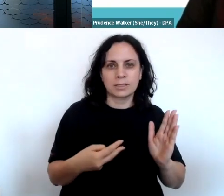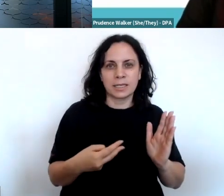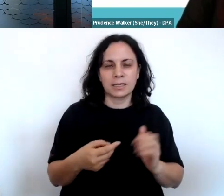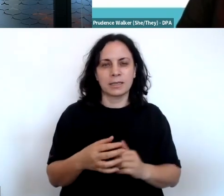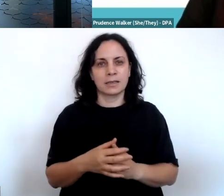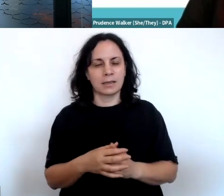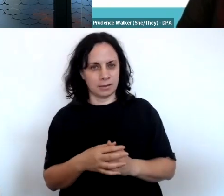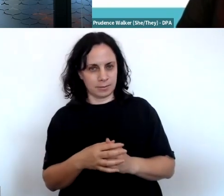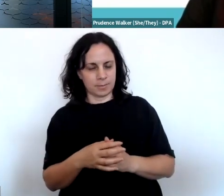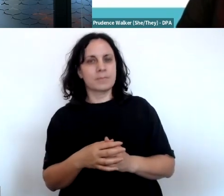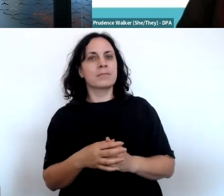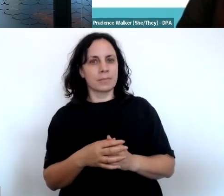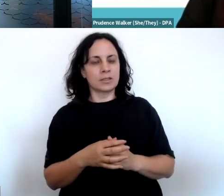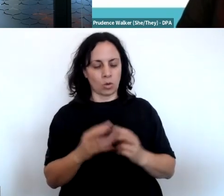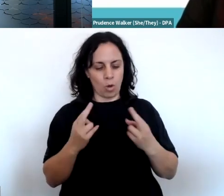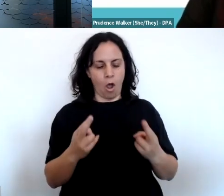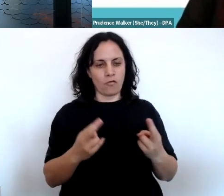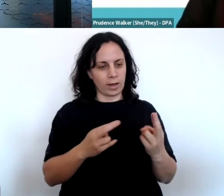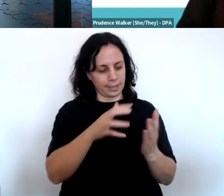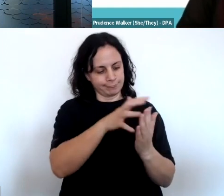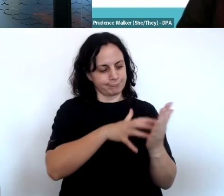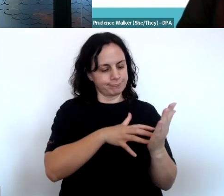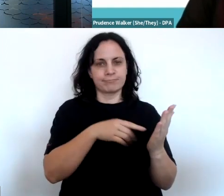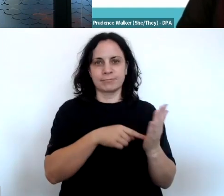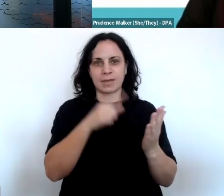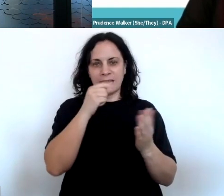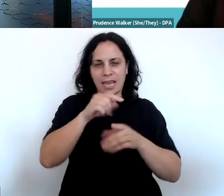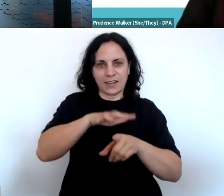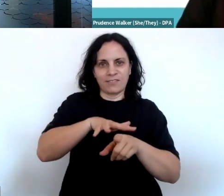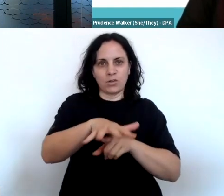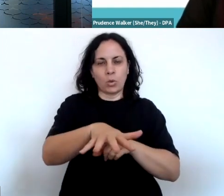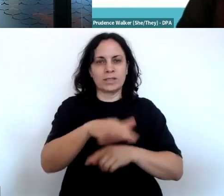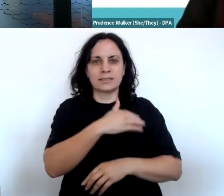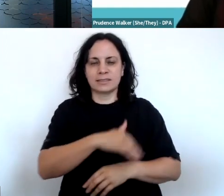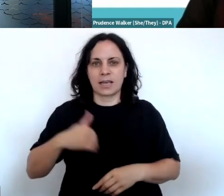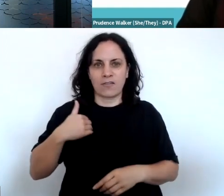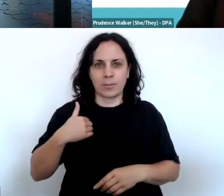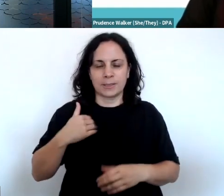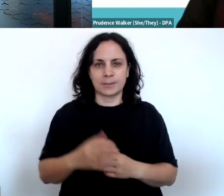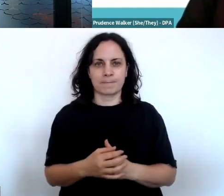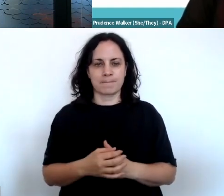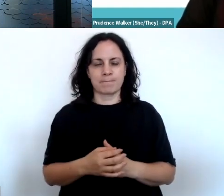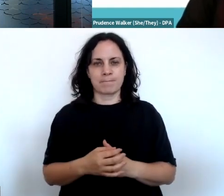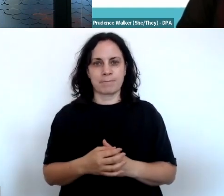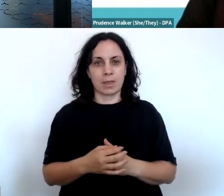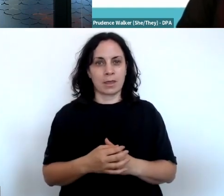the influence that we can have across government. The other important thing about Whaikaha is to remember that